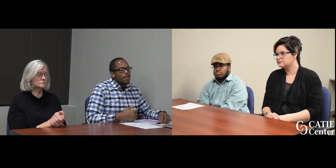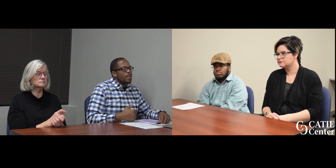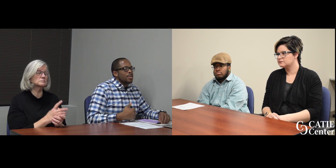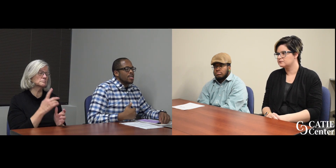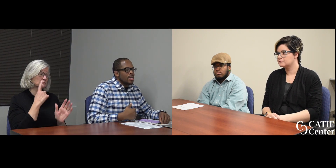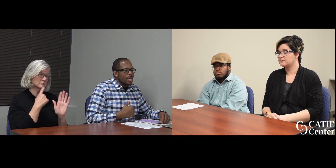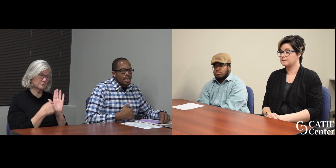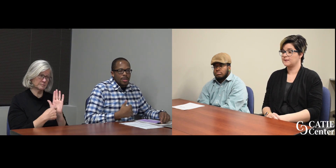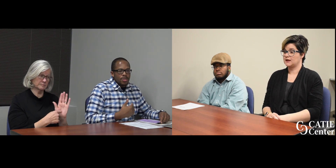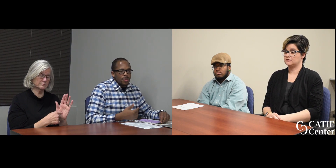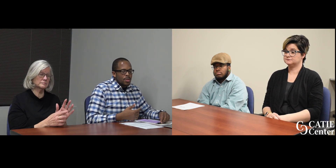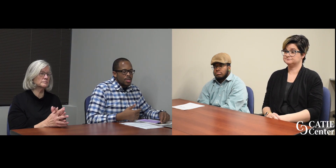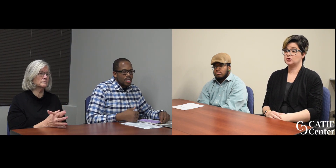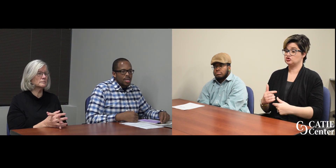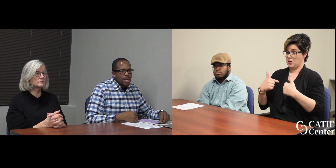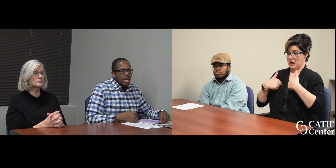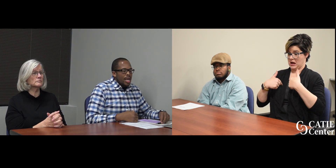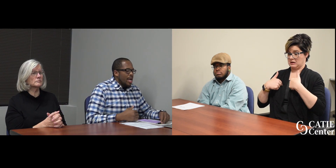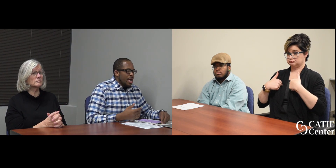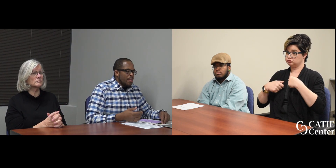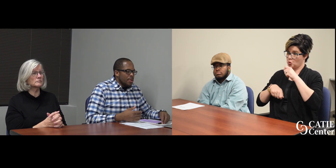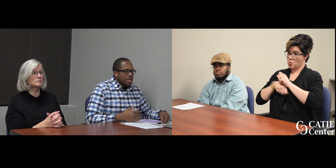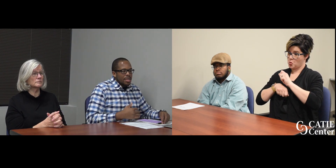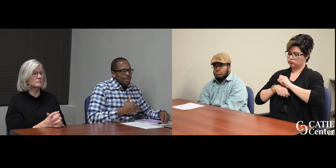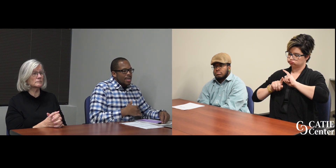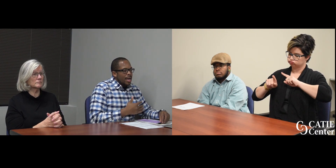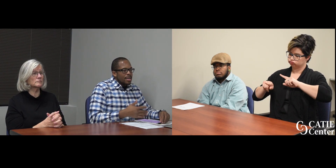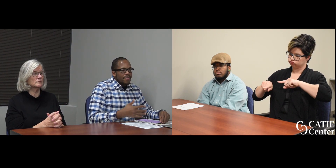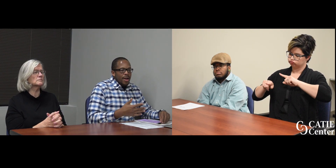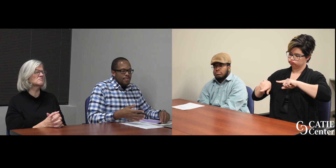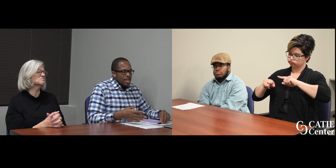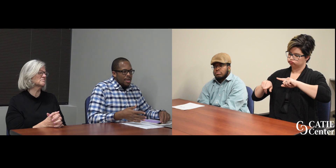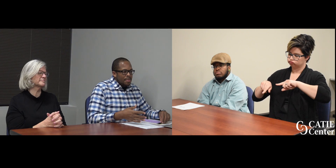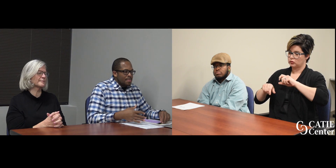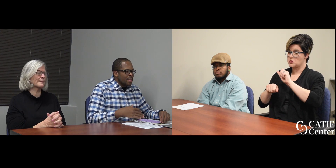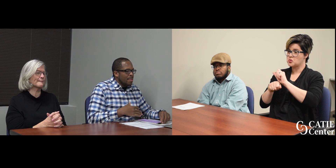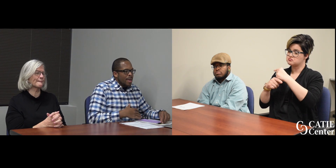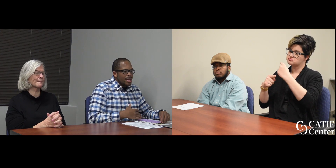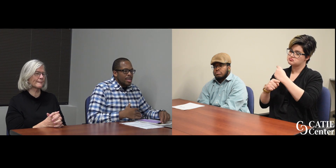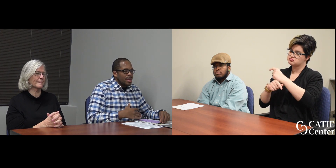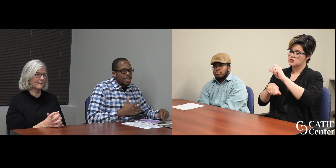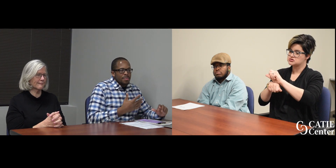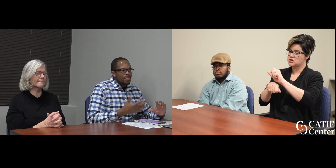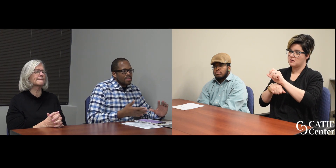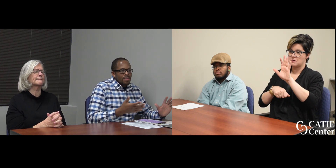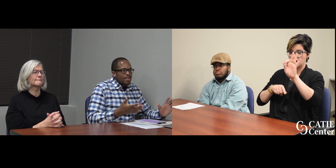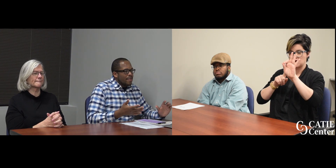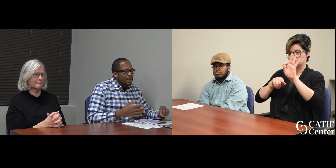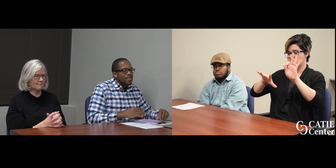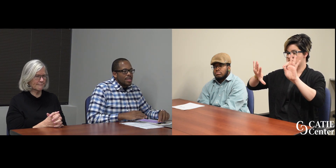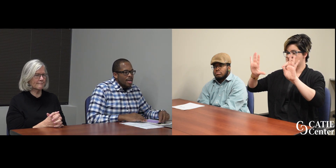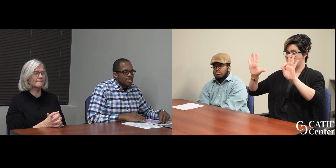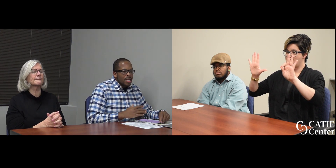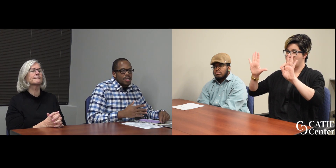I'm a person that goes to work, and I work a nine to five job making like $50,000.00 a year.